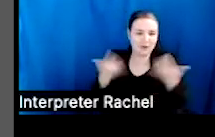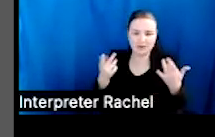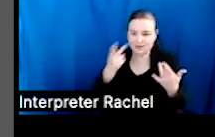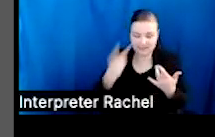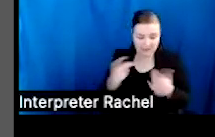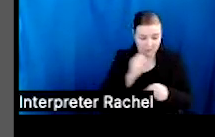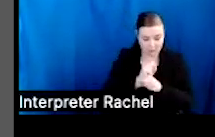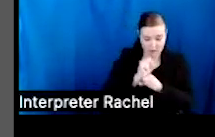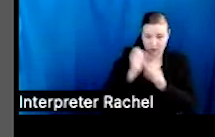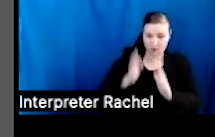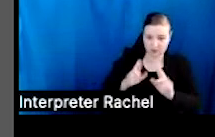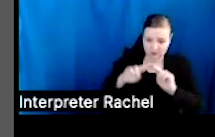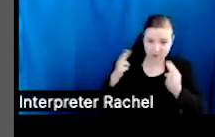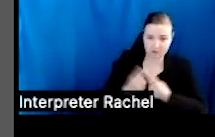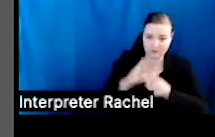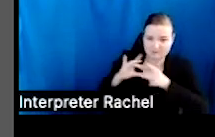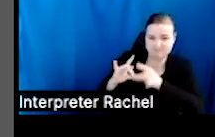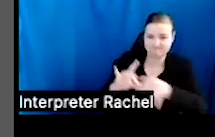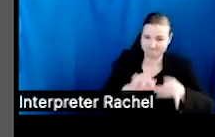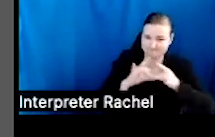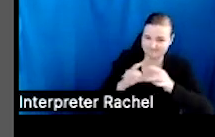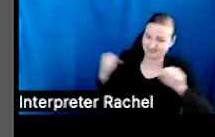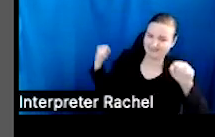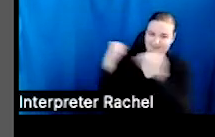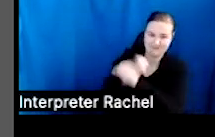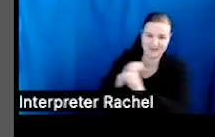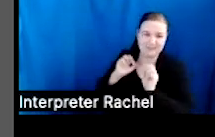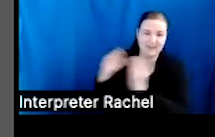I've been heartened by the real solidarity I've seen and experienced among members of different